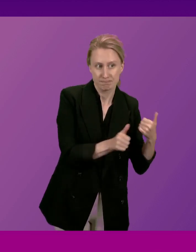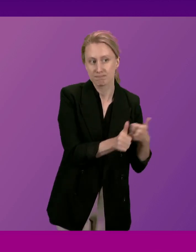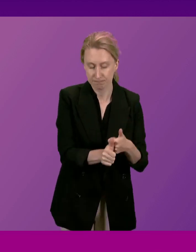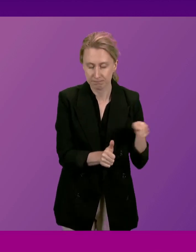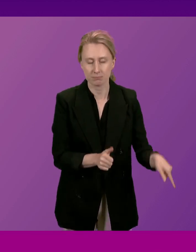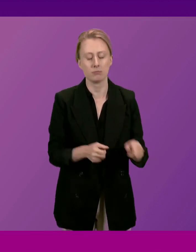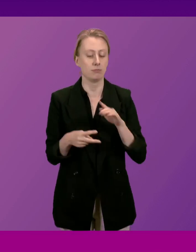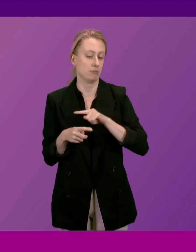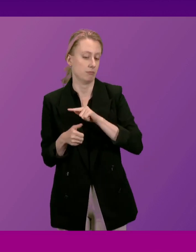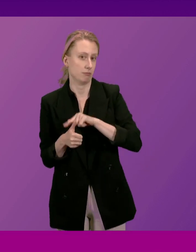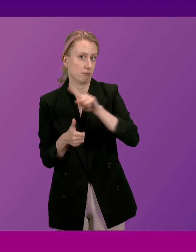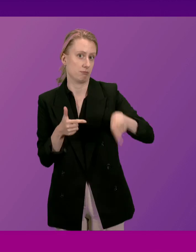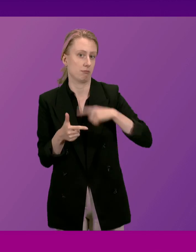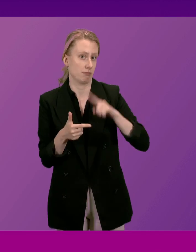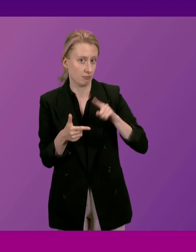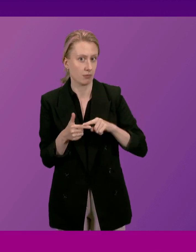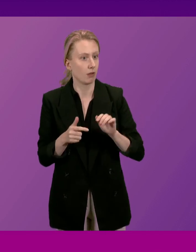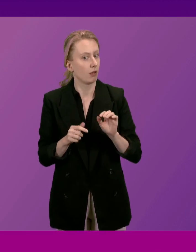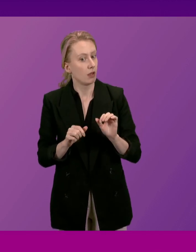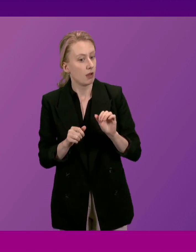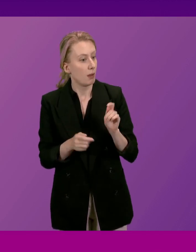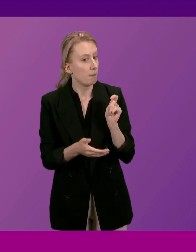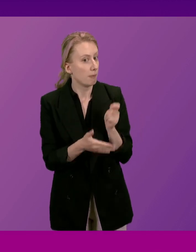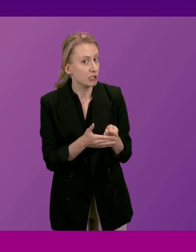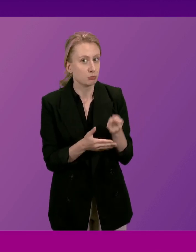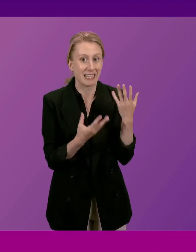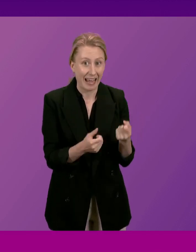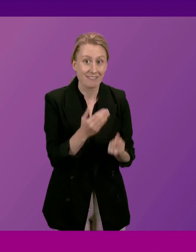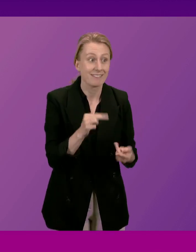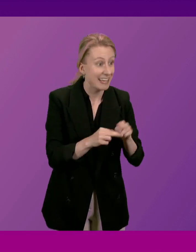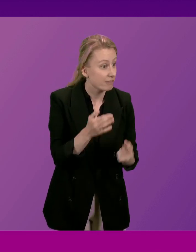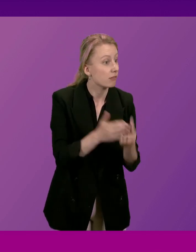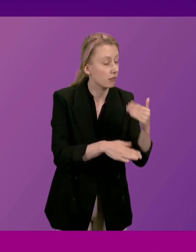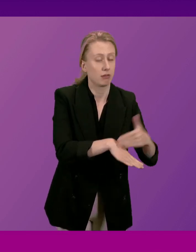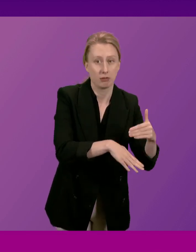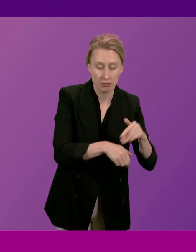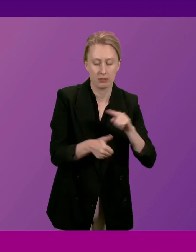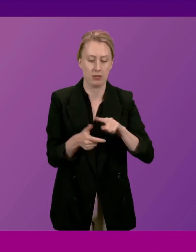place when offences are committed. Thirdly, there is sustained school and community